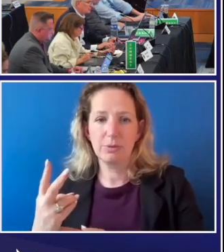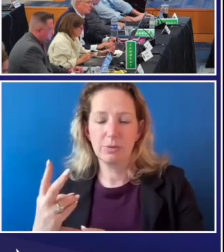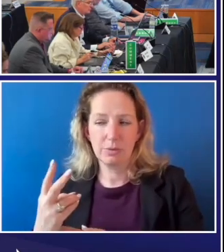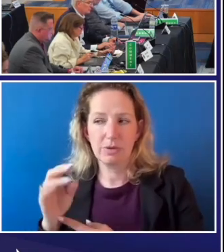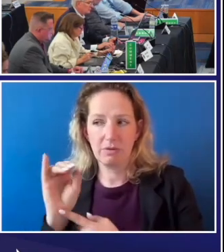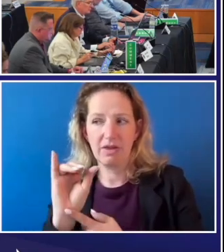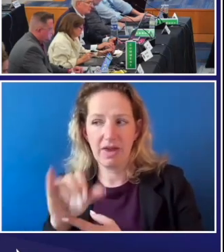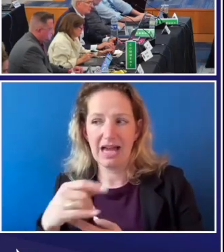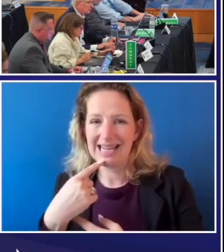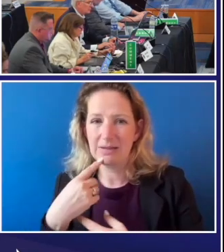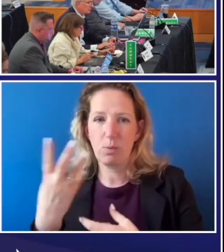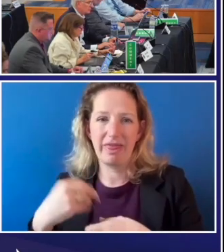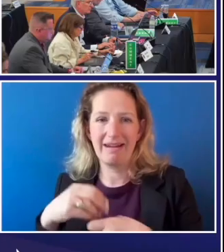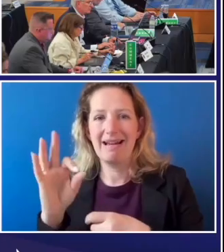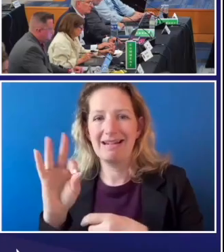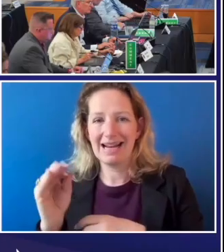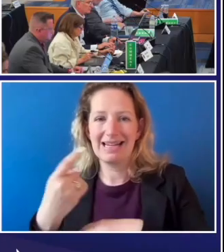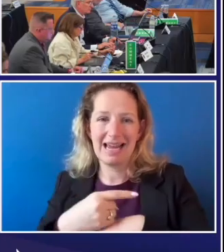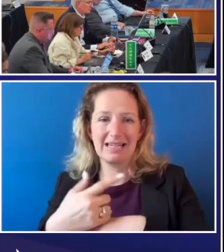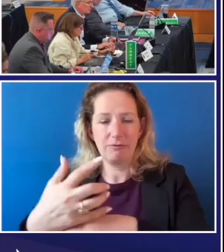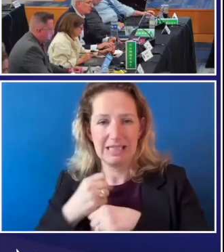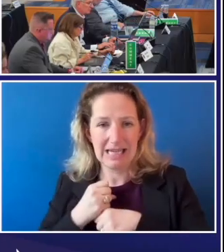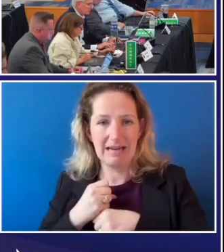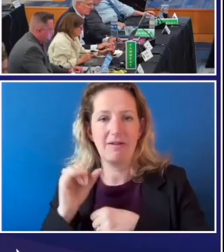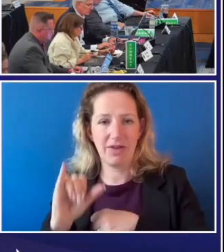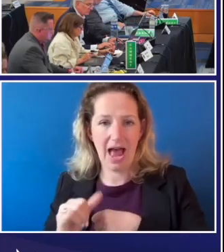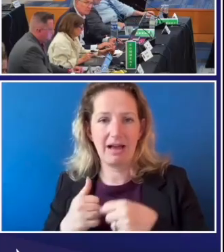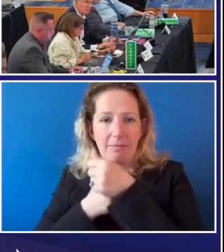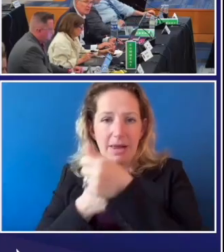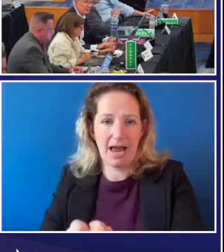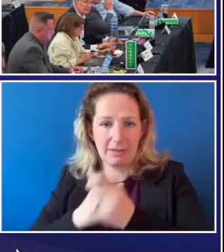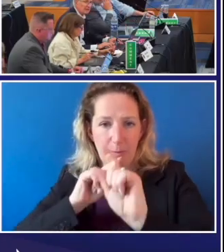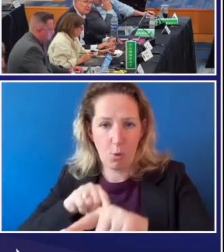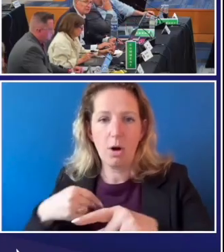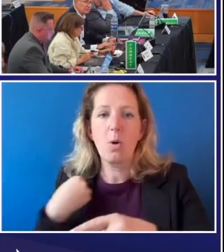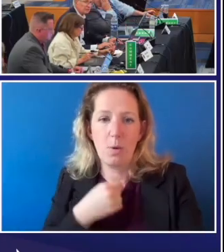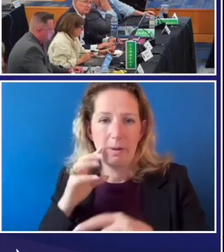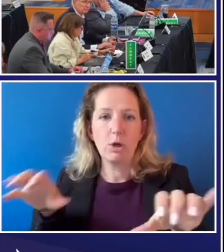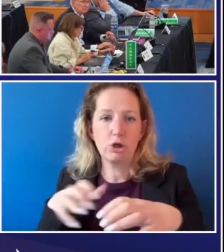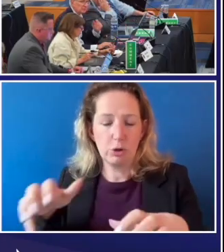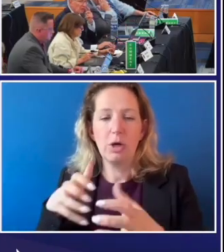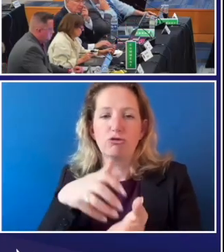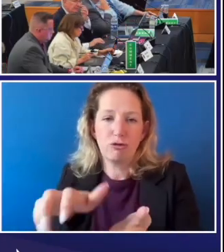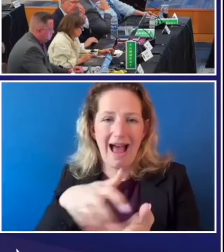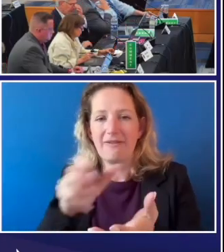It says within 90 days of receipt of the compliance report, then we will do the draft staff analysis. If you continue through this, we also have a certain amount of days that